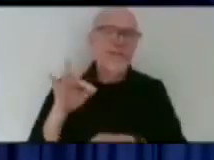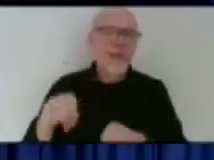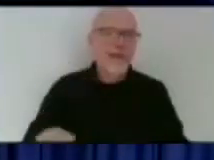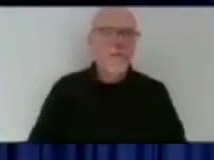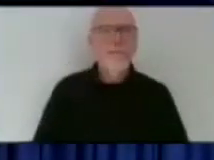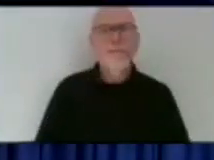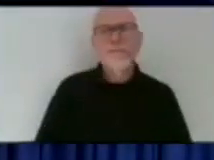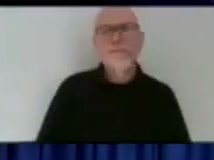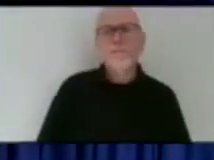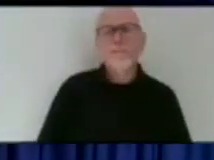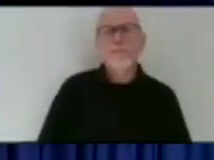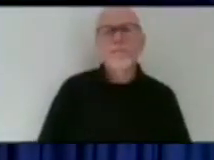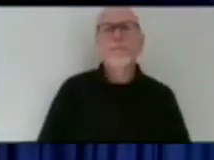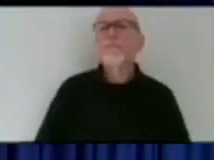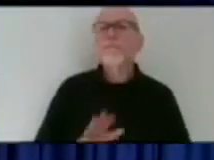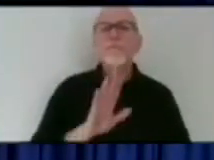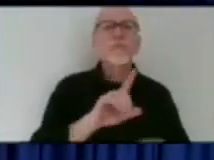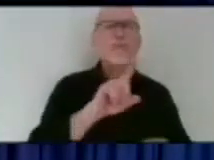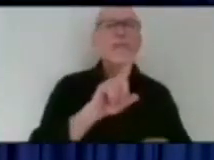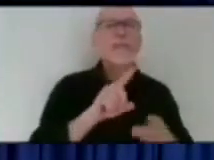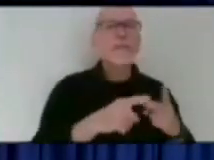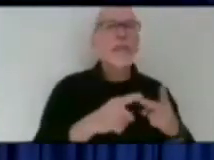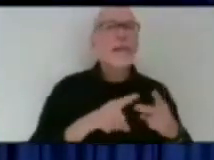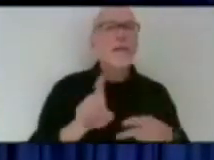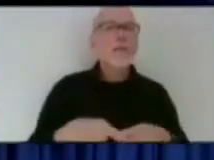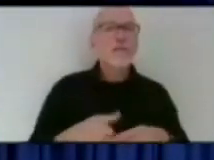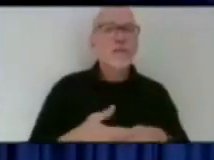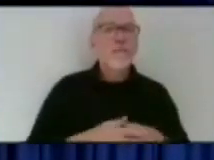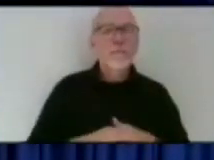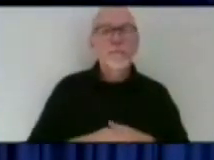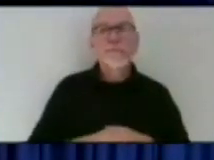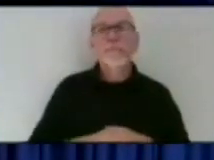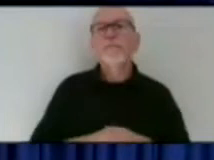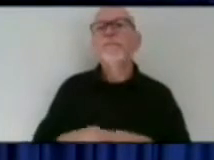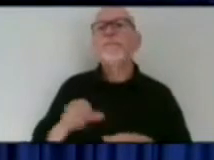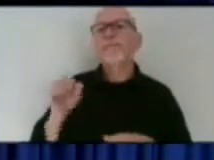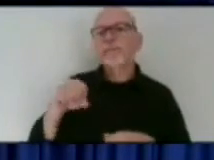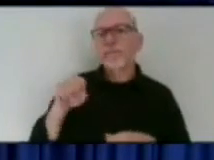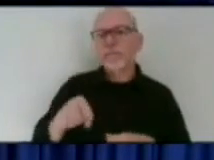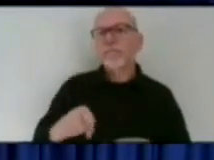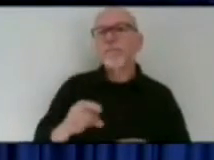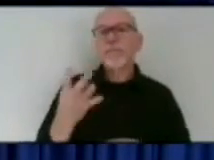Brandon, you had a second follow up. I did s o the seven day average of people